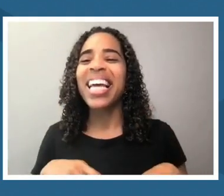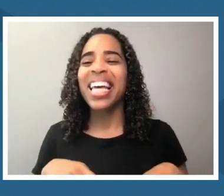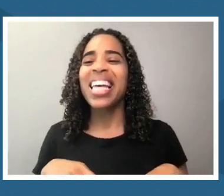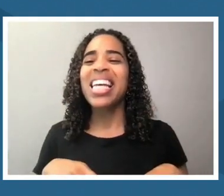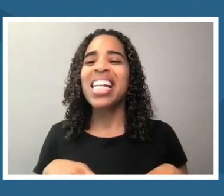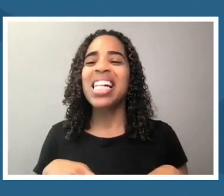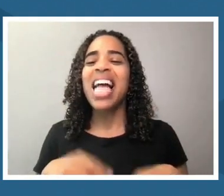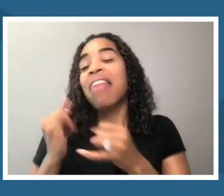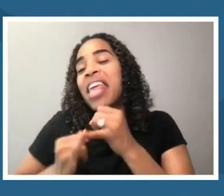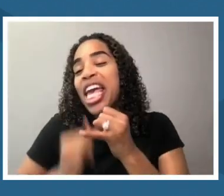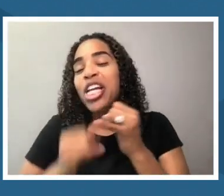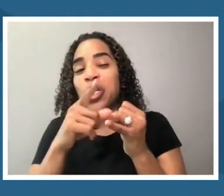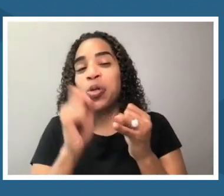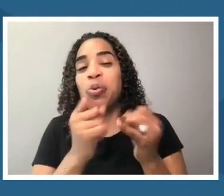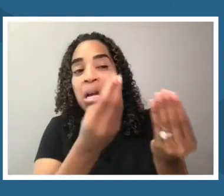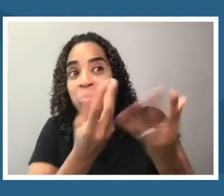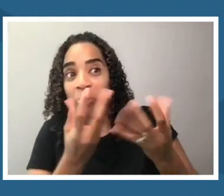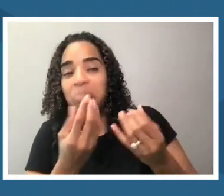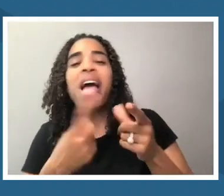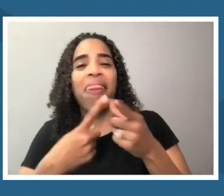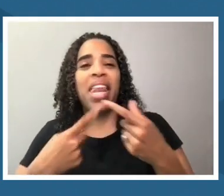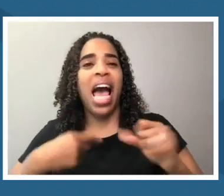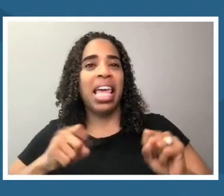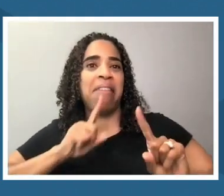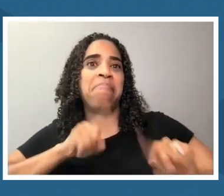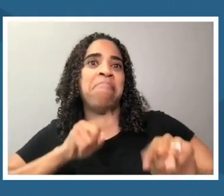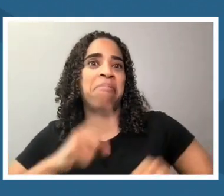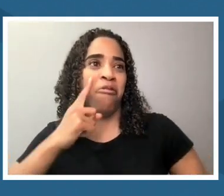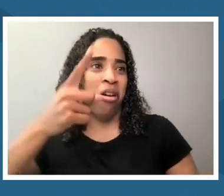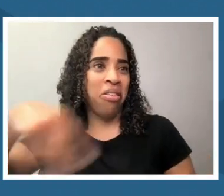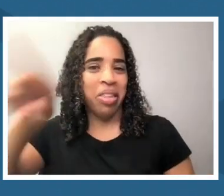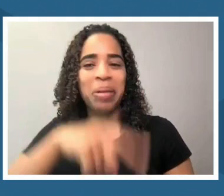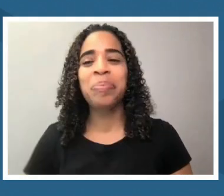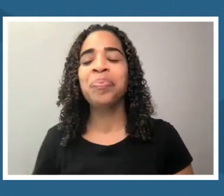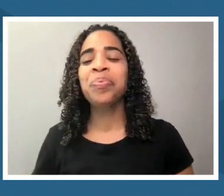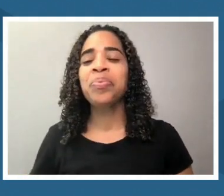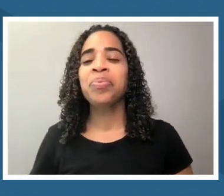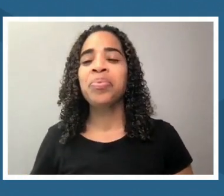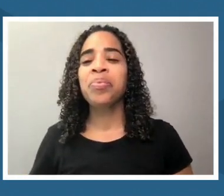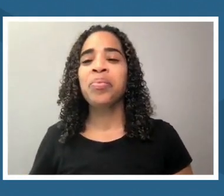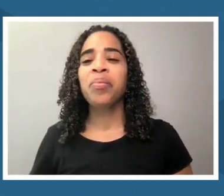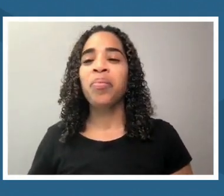will be able to answer them